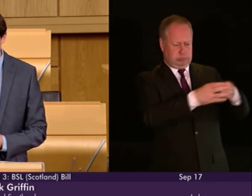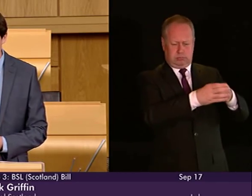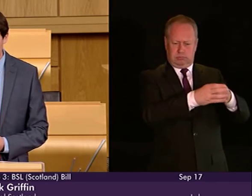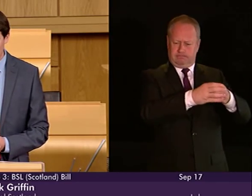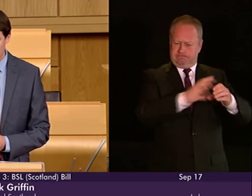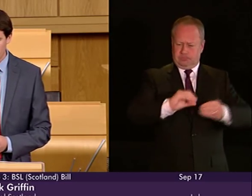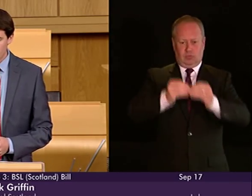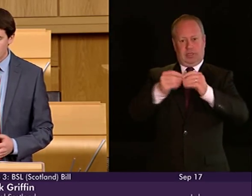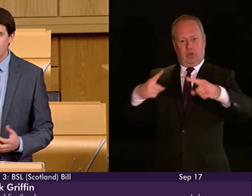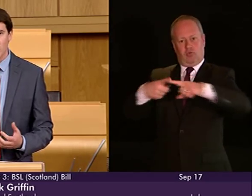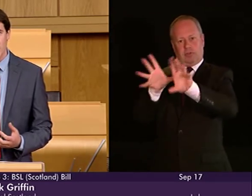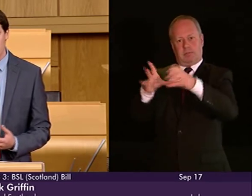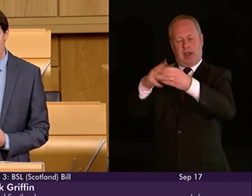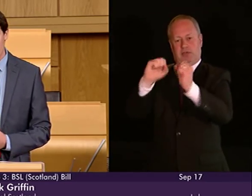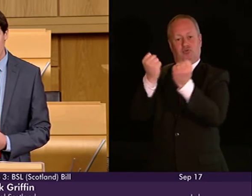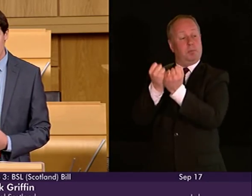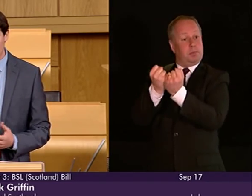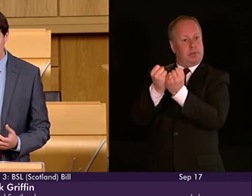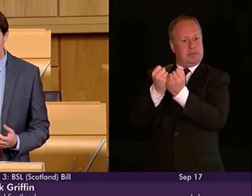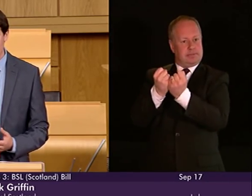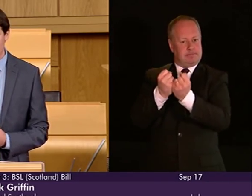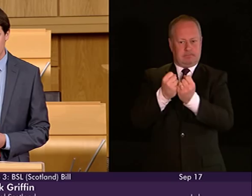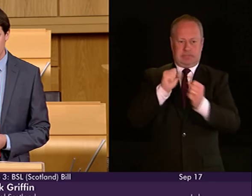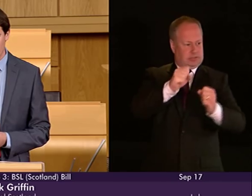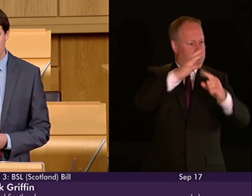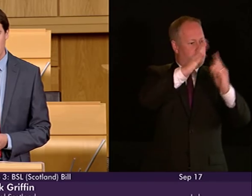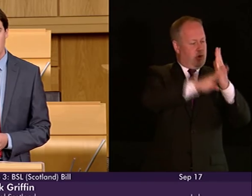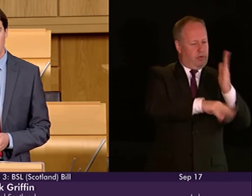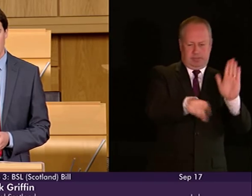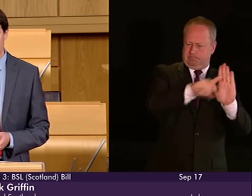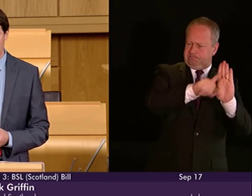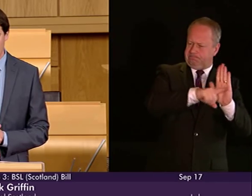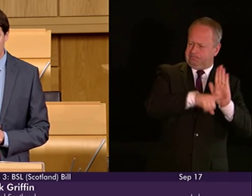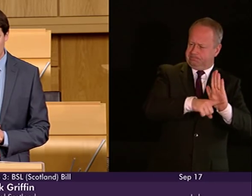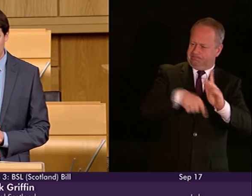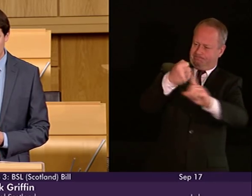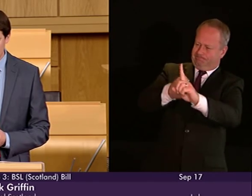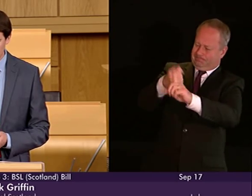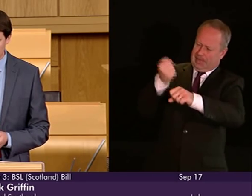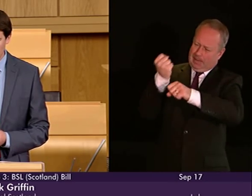cross-party group, setting out their priorities and lobbying members to the point that we